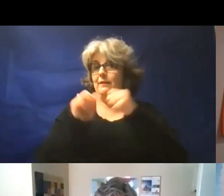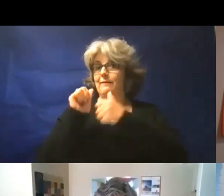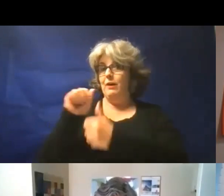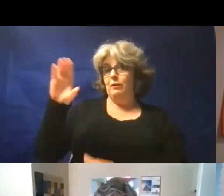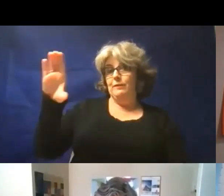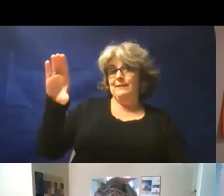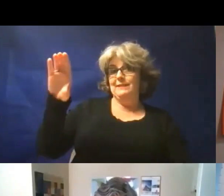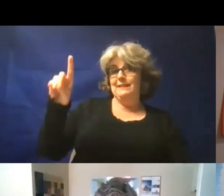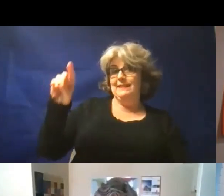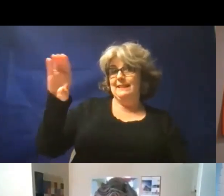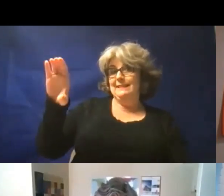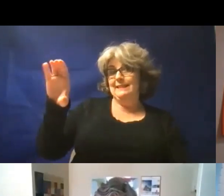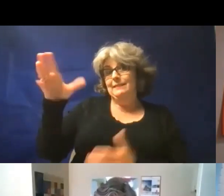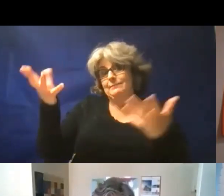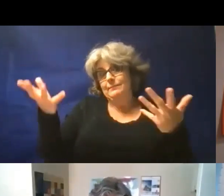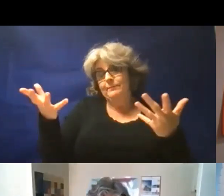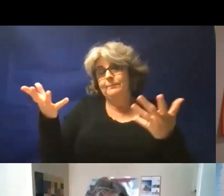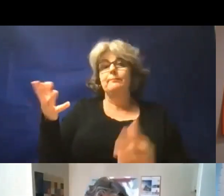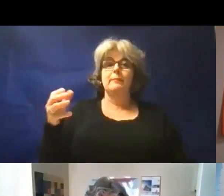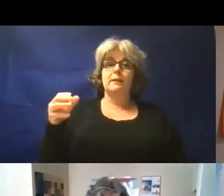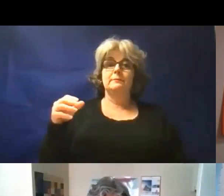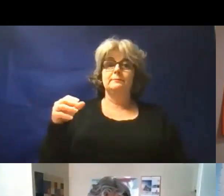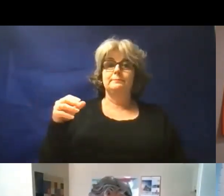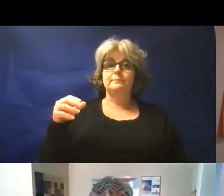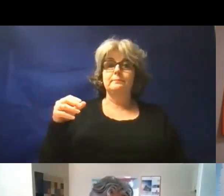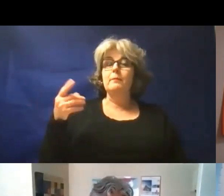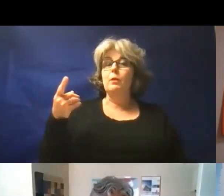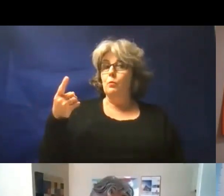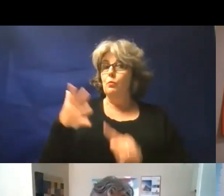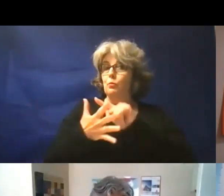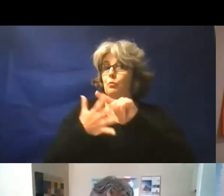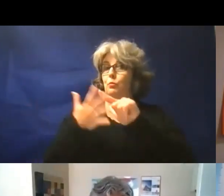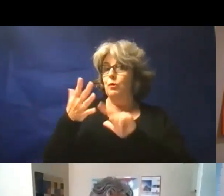even though they should be one of the several factors it means that there's a lot more burden